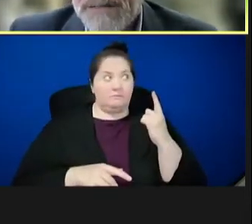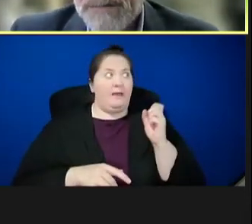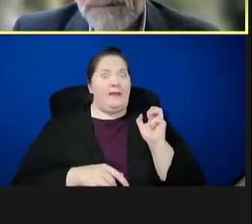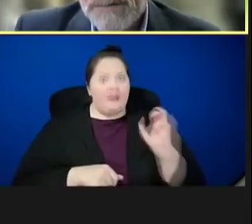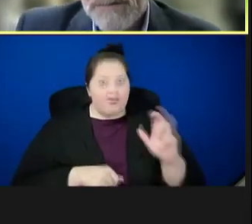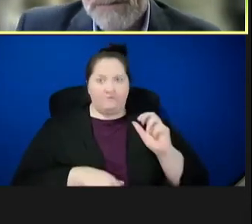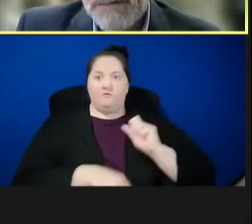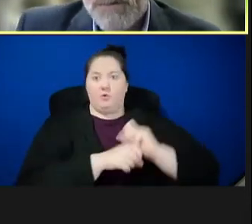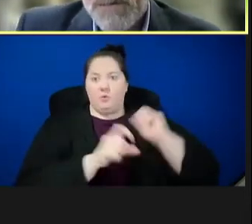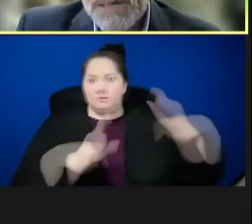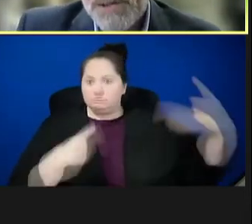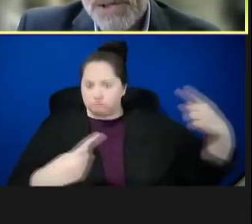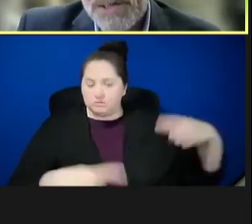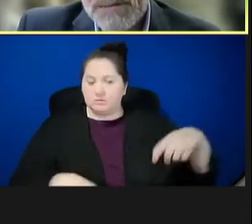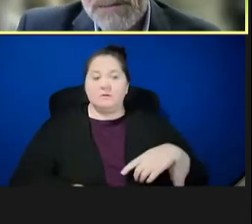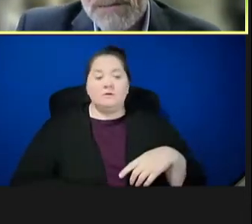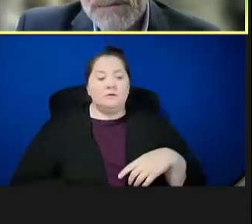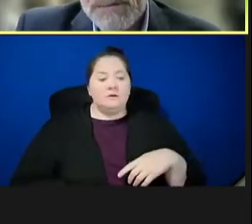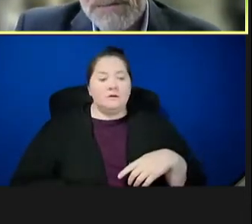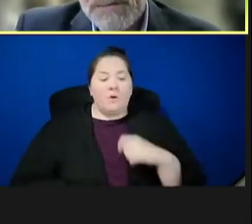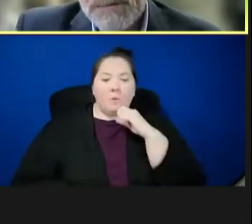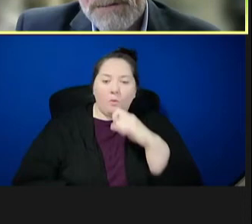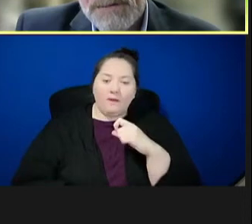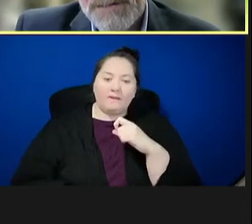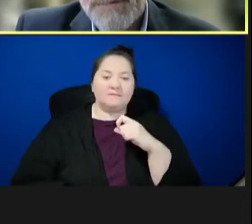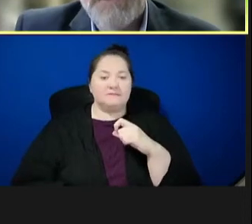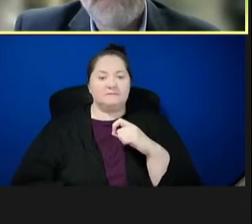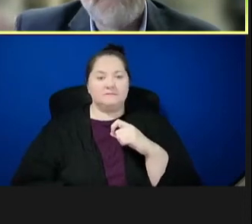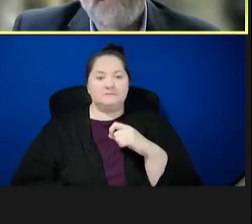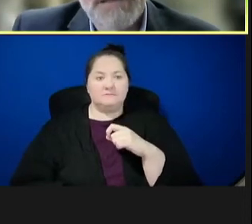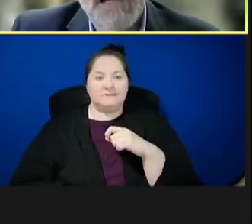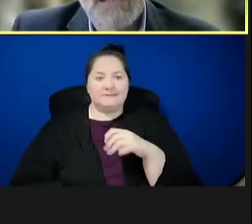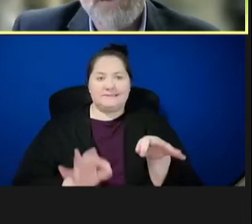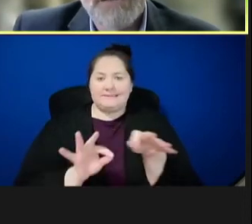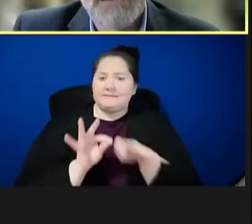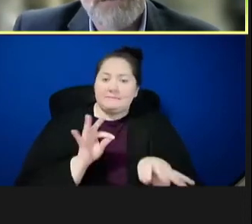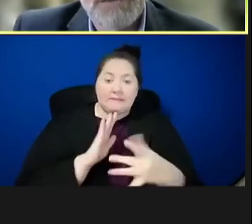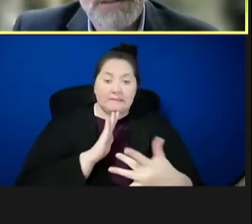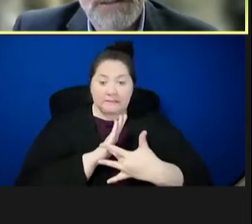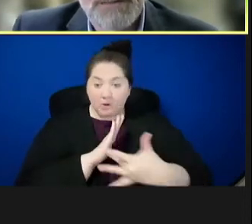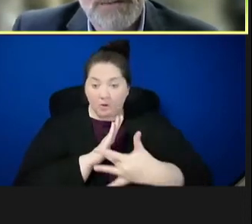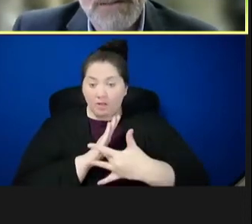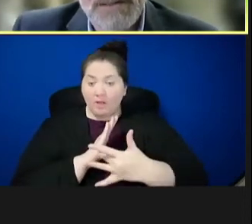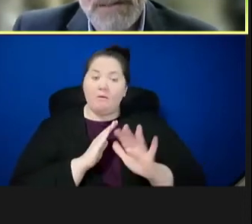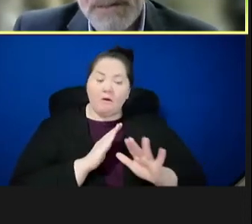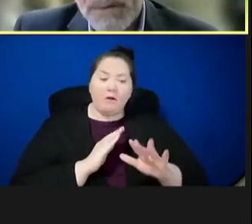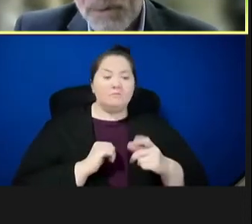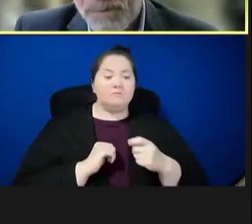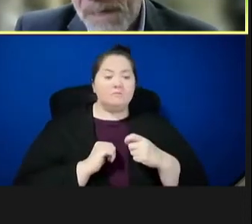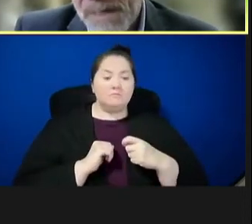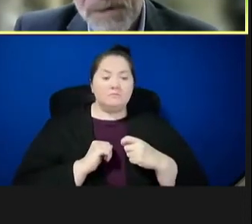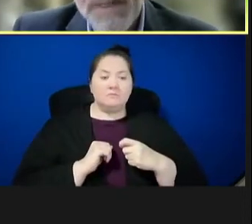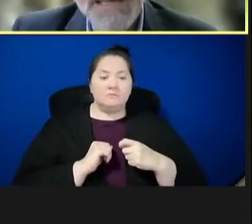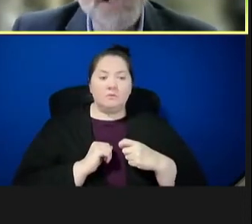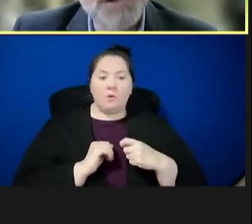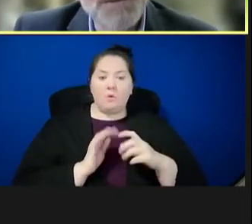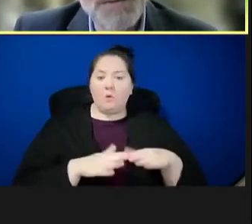And it wasn't just simply the technology. It was the open line of communications between